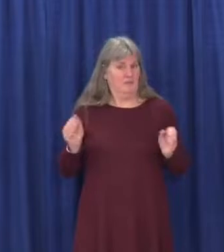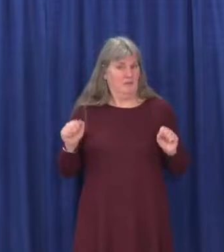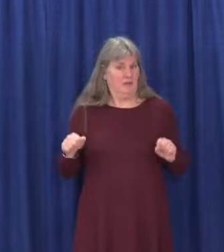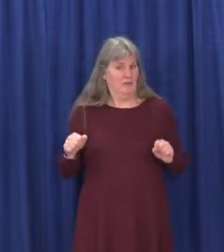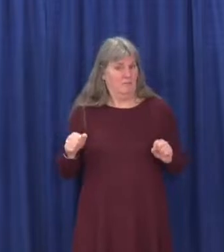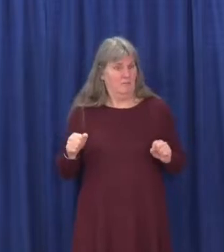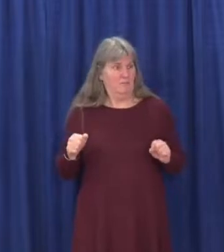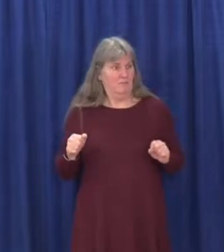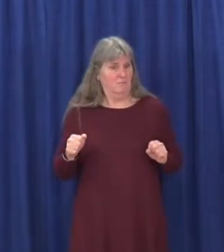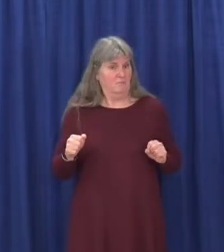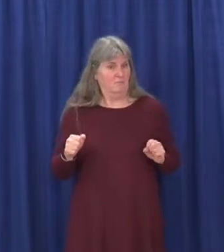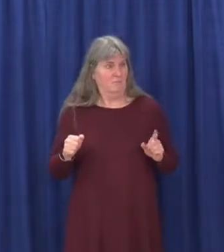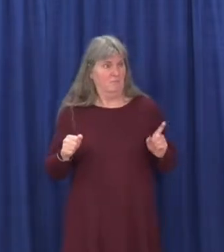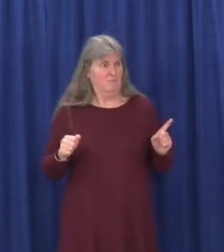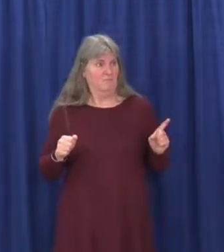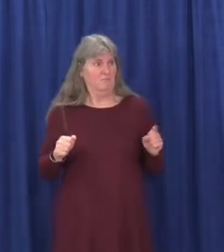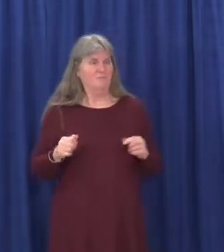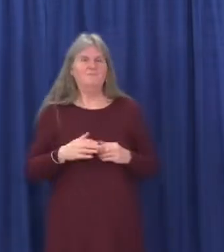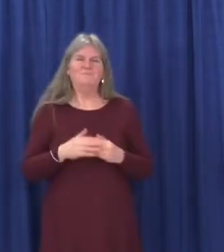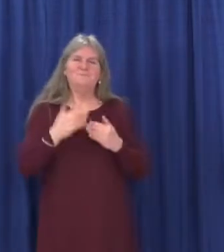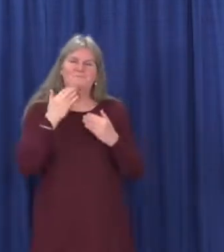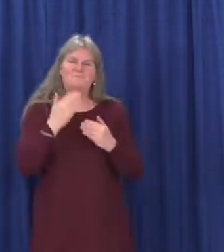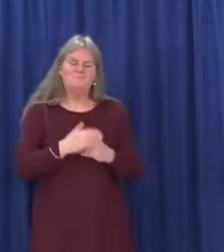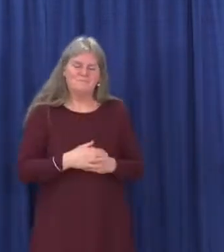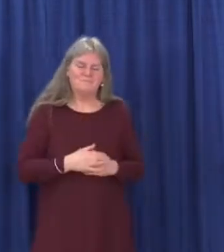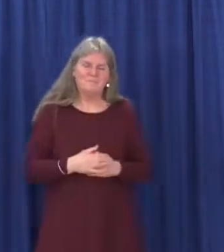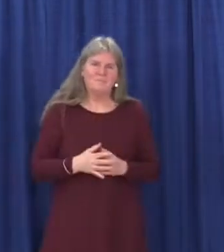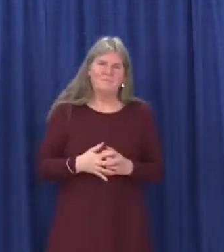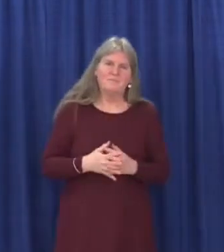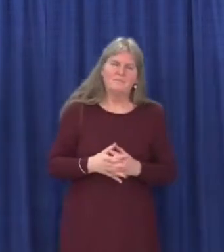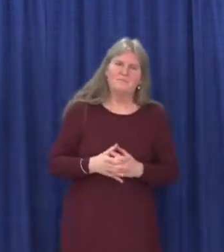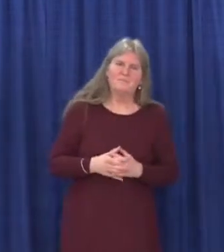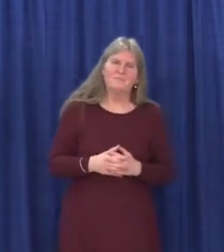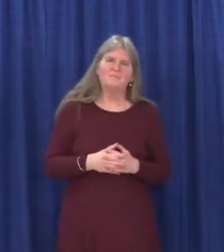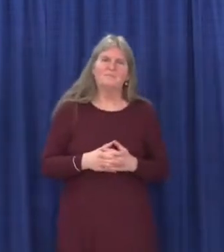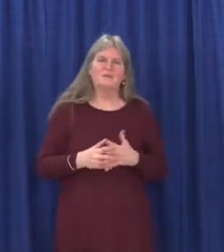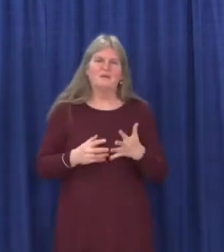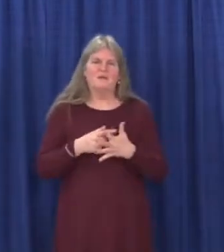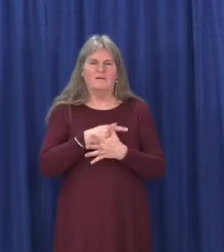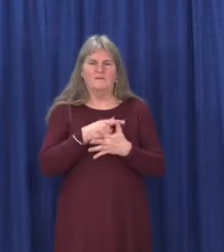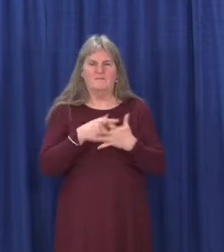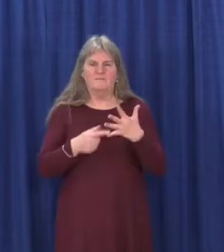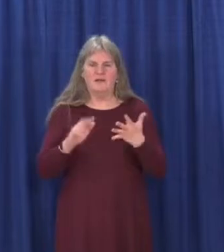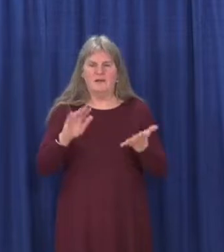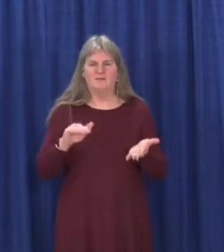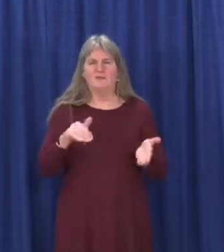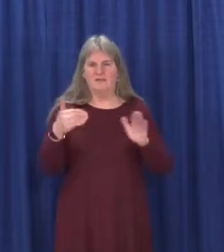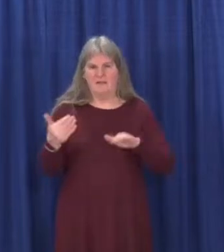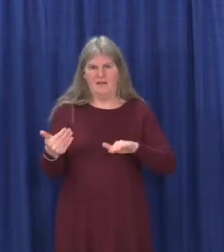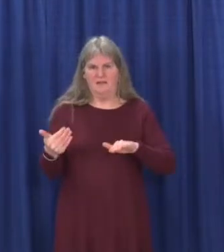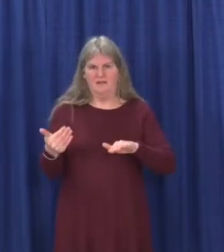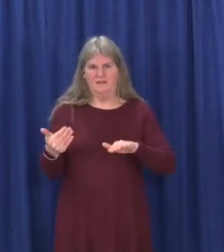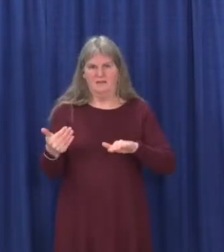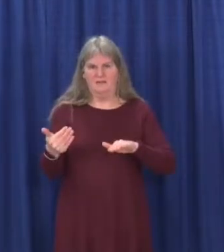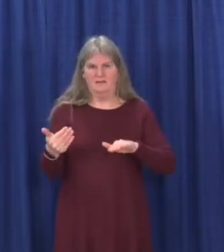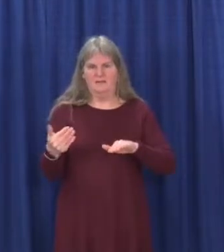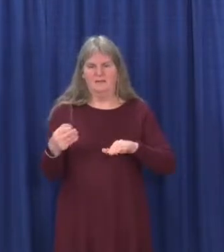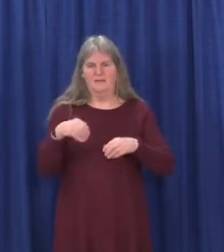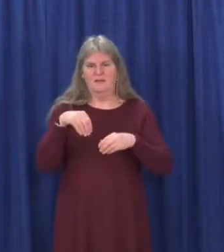Thank you, Haley. We've had five deaths so far in the Omicron wave.